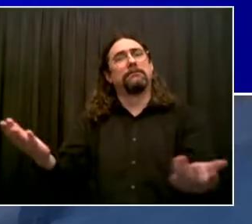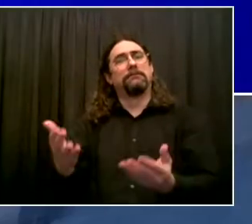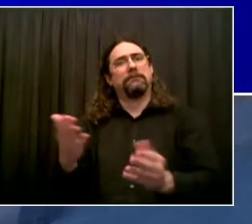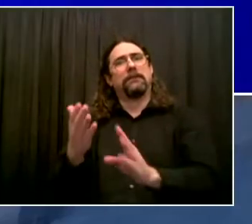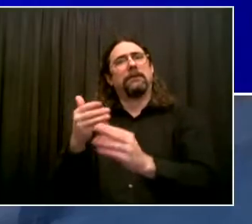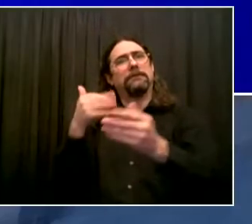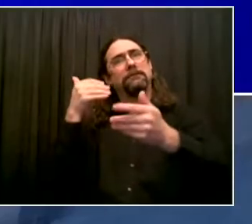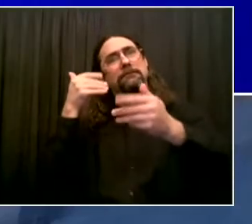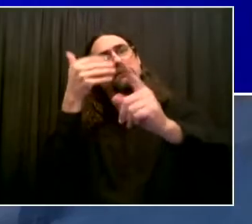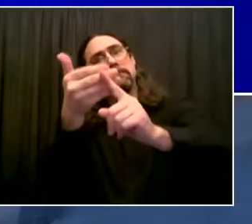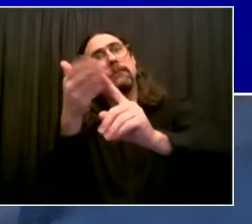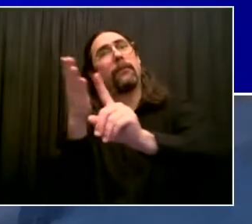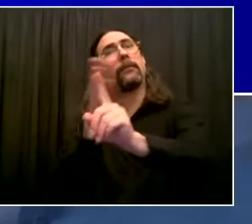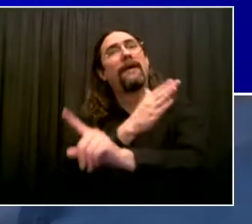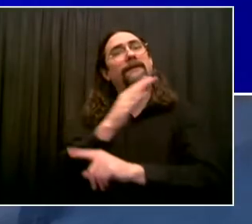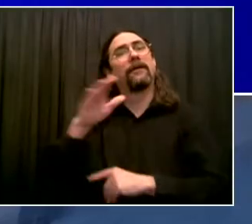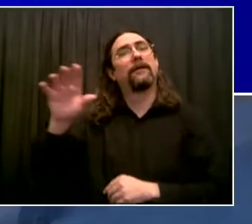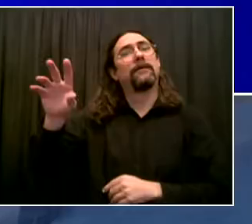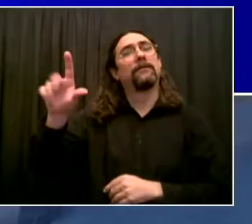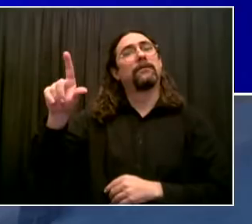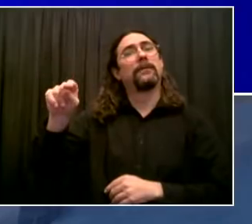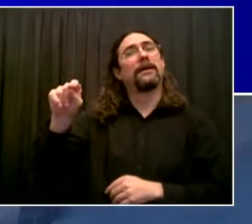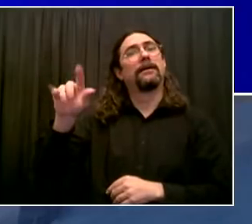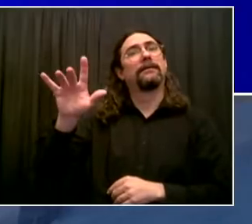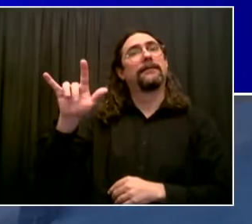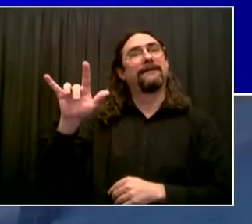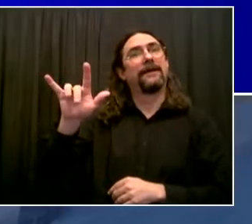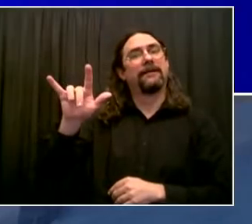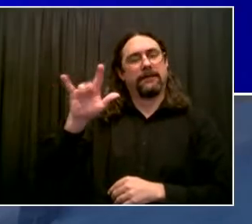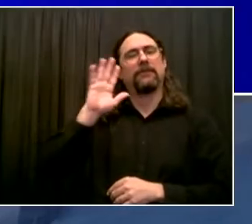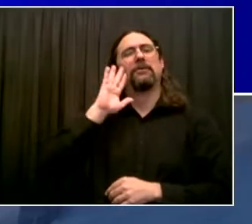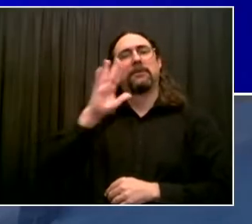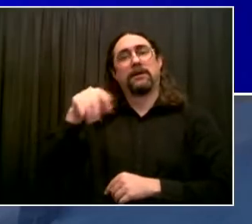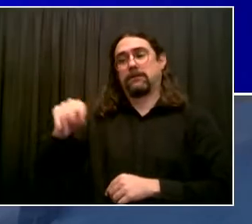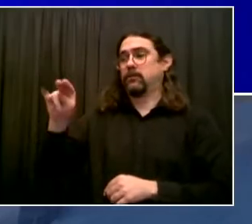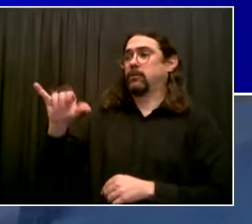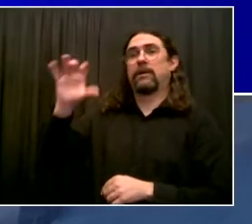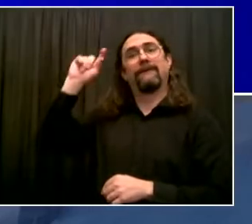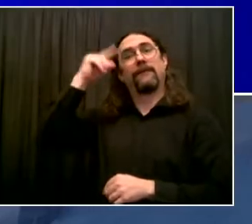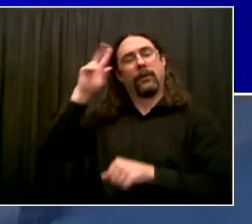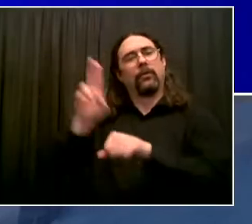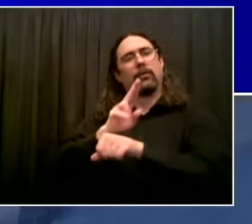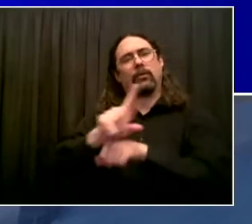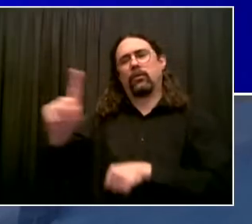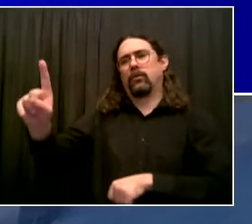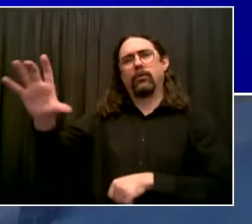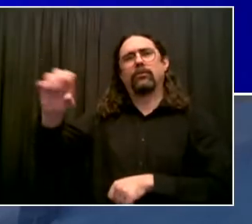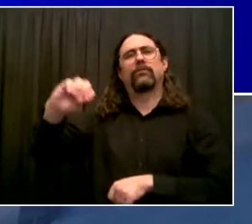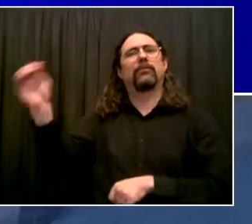BE RENEWABLE. 100% RENEWABLE POWER FOR NEW YORK CITY GOVERNMENT BY 2025.